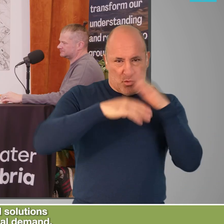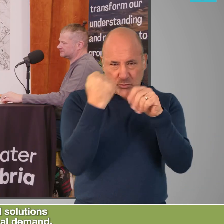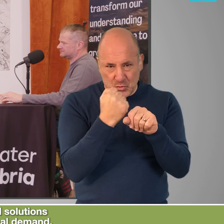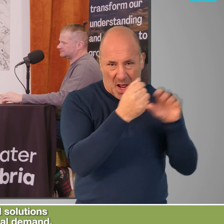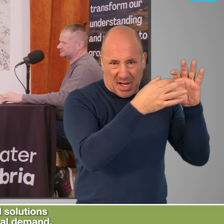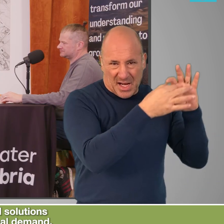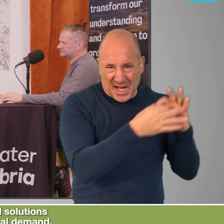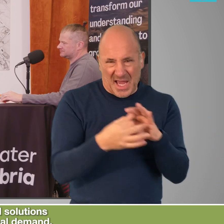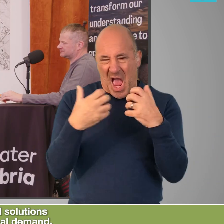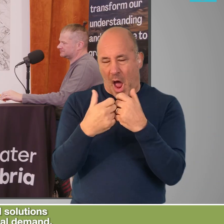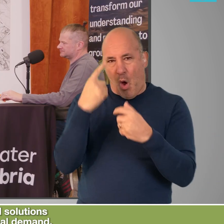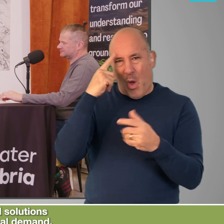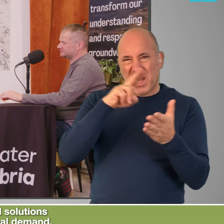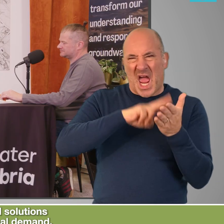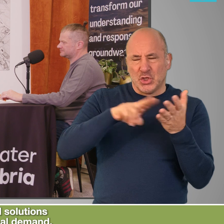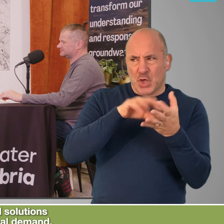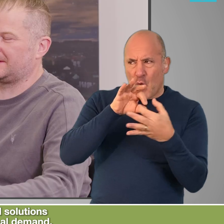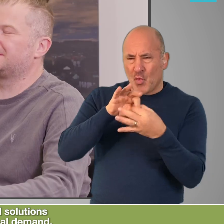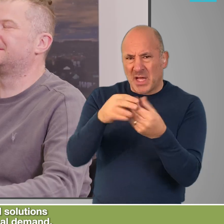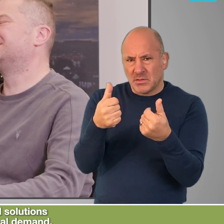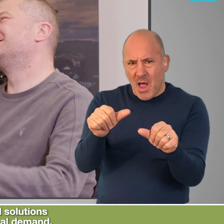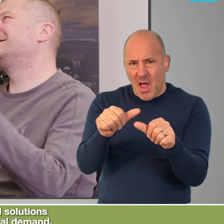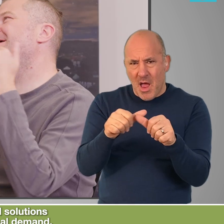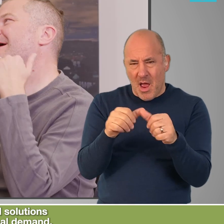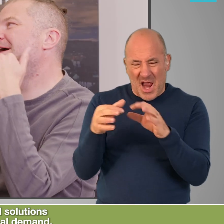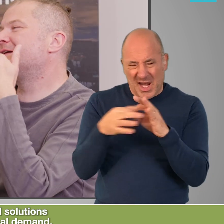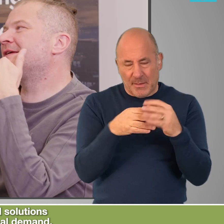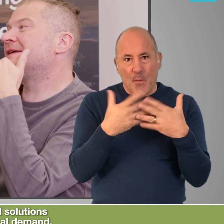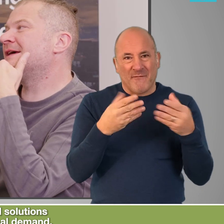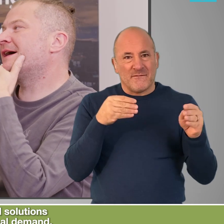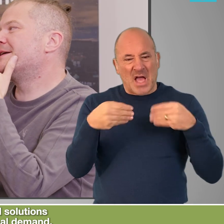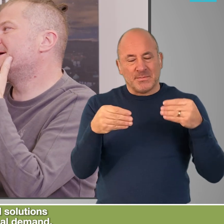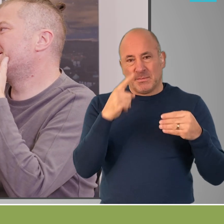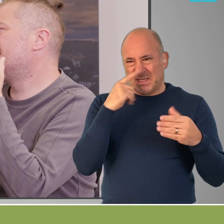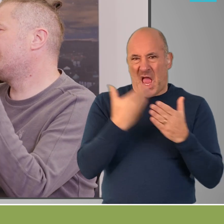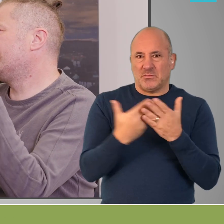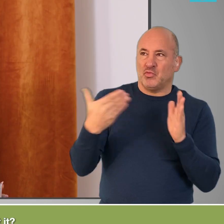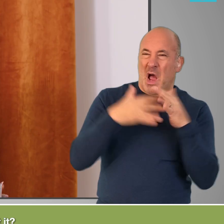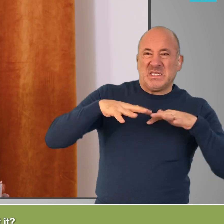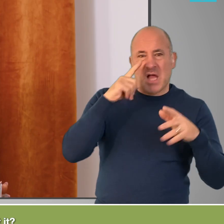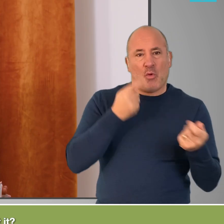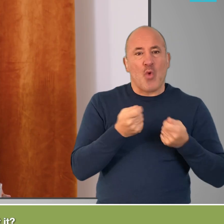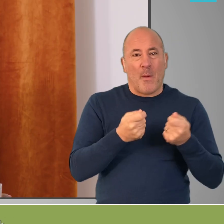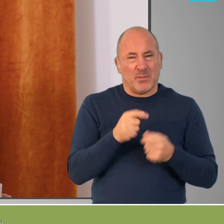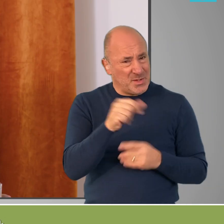using nature-based solutions to take that additional demand. Yeah. It's key, isn't it? And again,